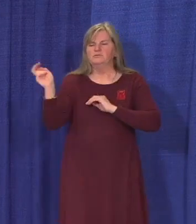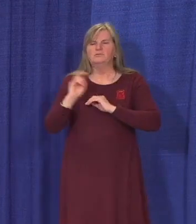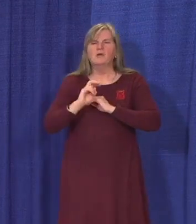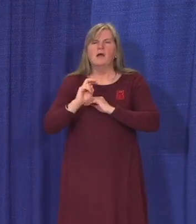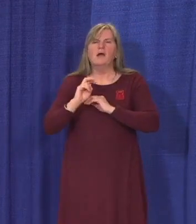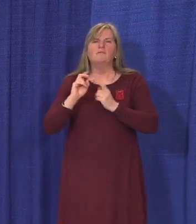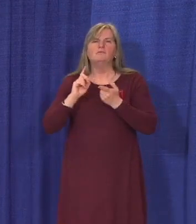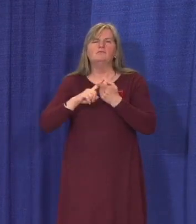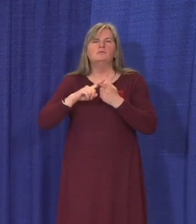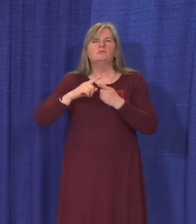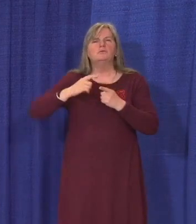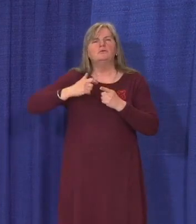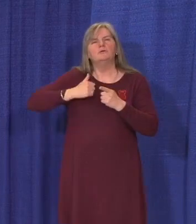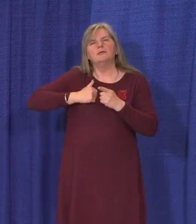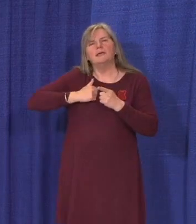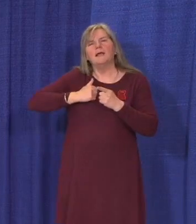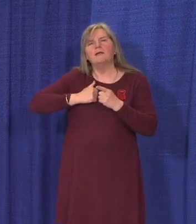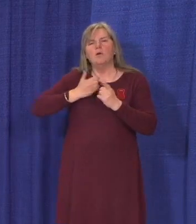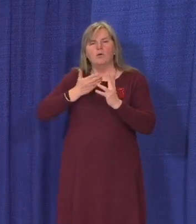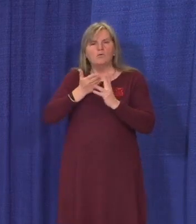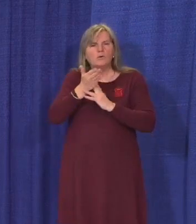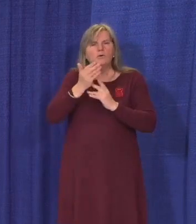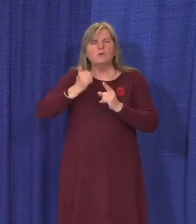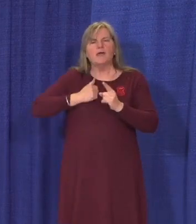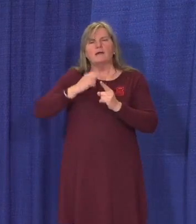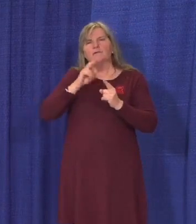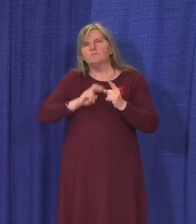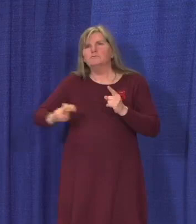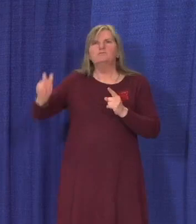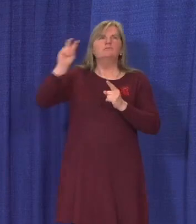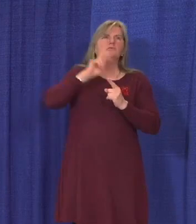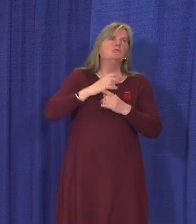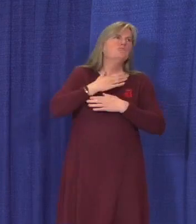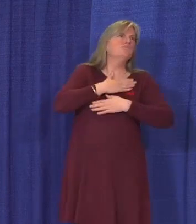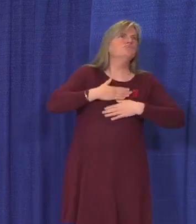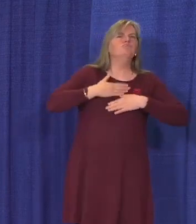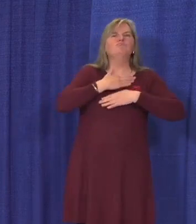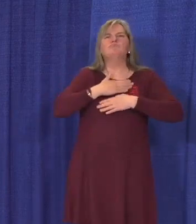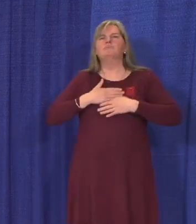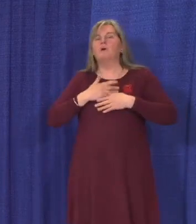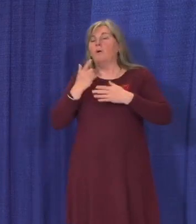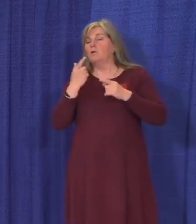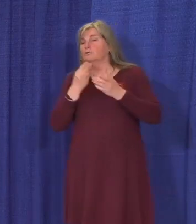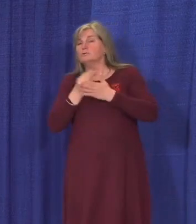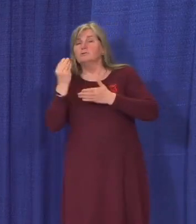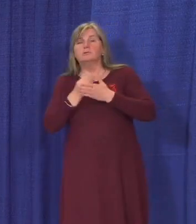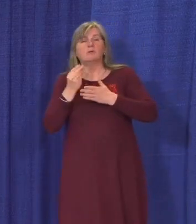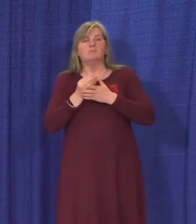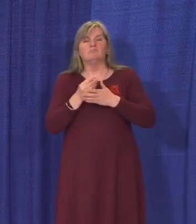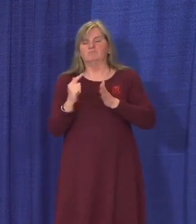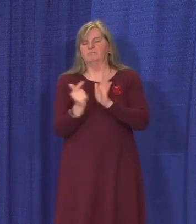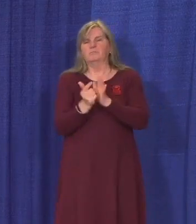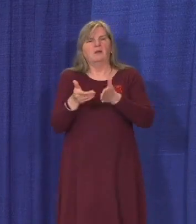efforts to keep Yukoners safe. Nonessential travel to Canada